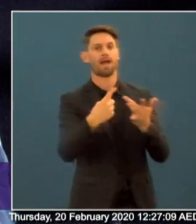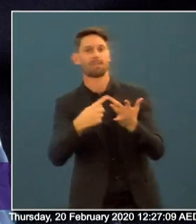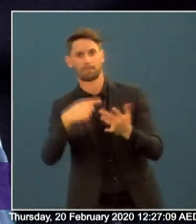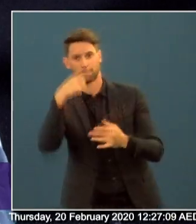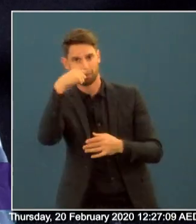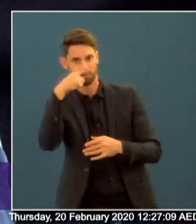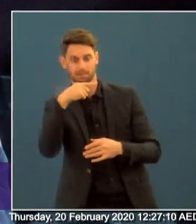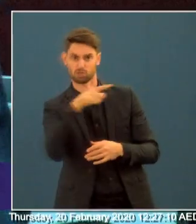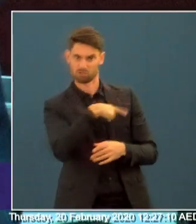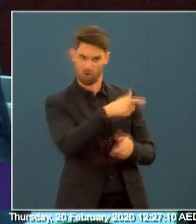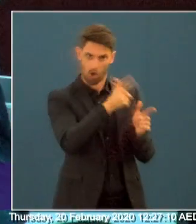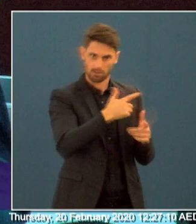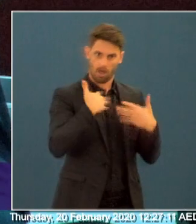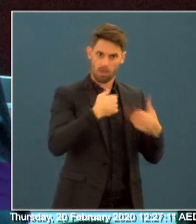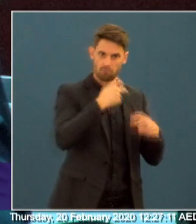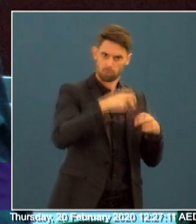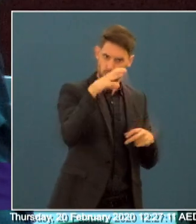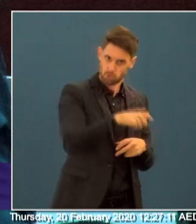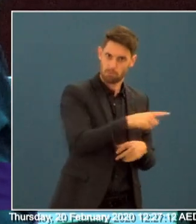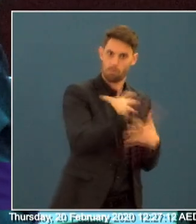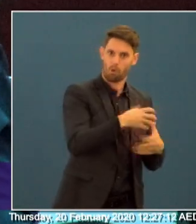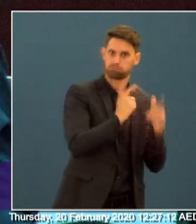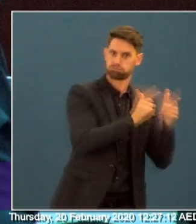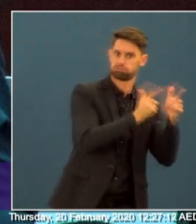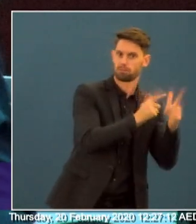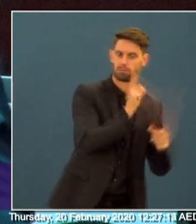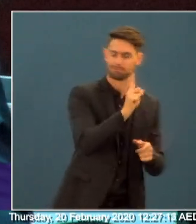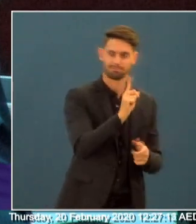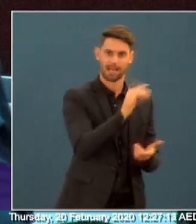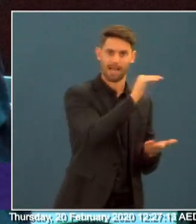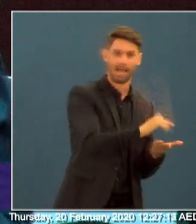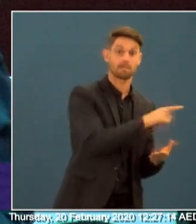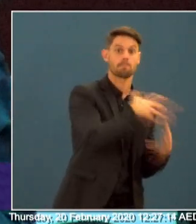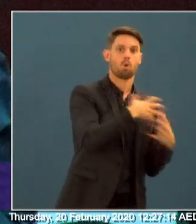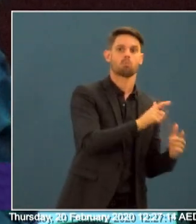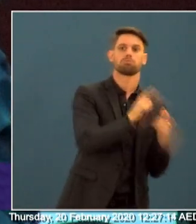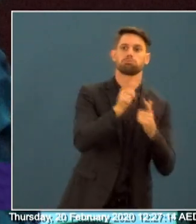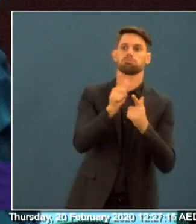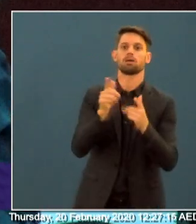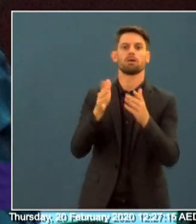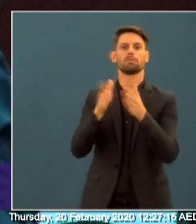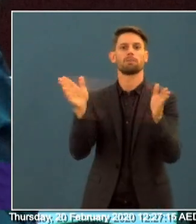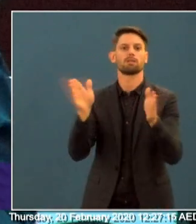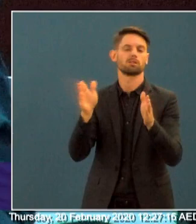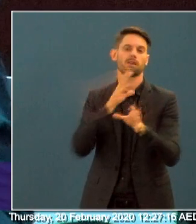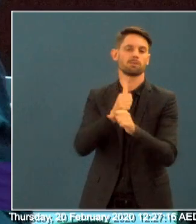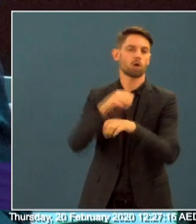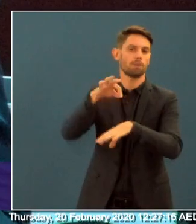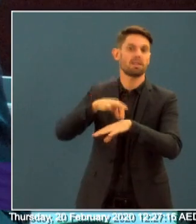So much — probably a much higher reliance on the public system than anything in the private system, is that right?